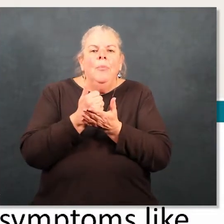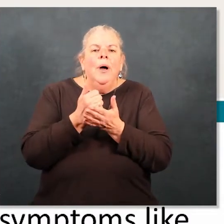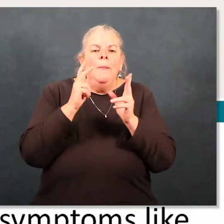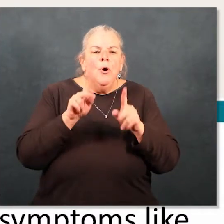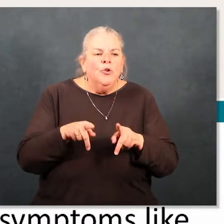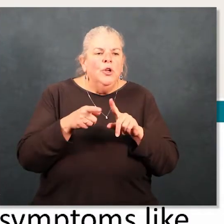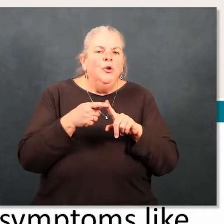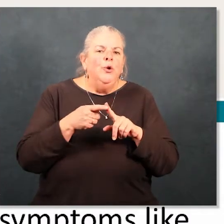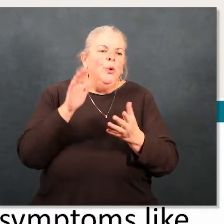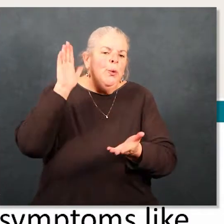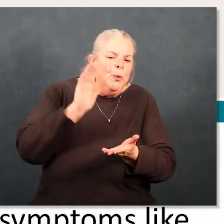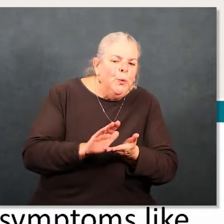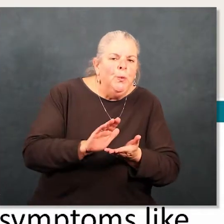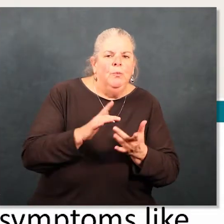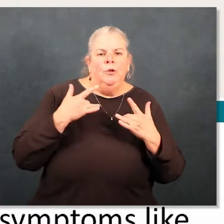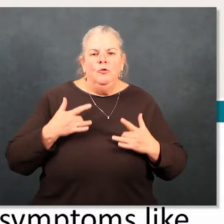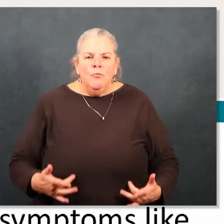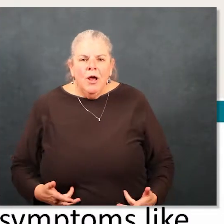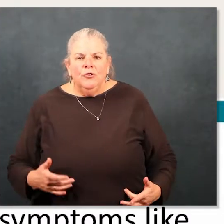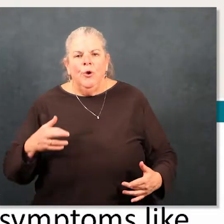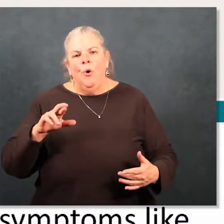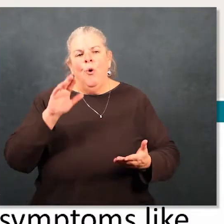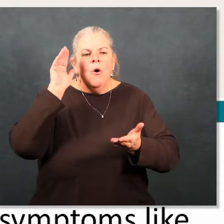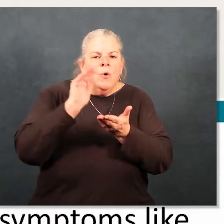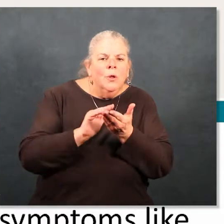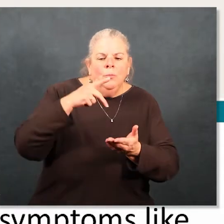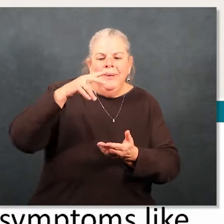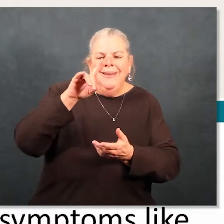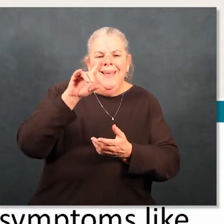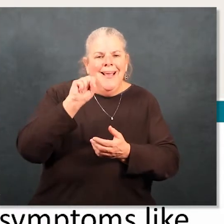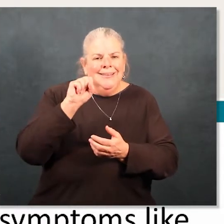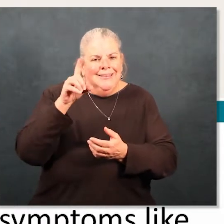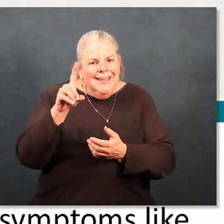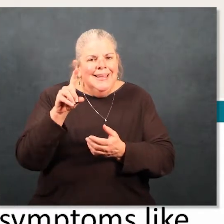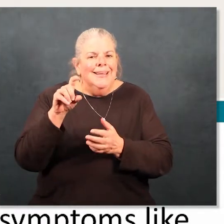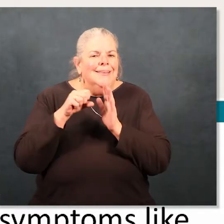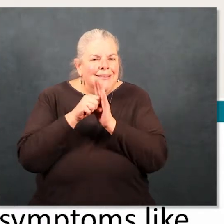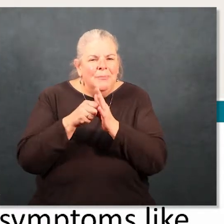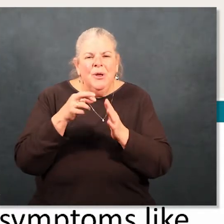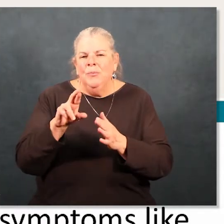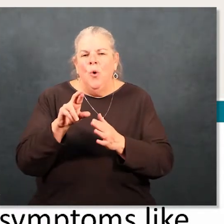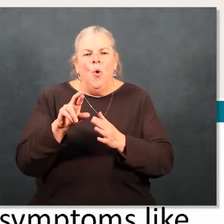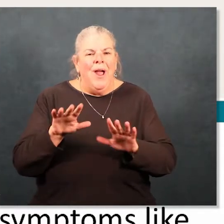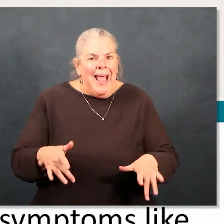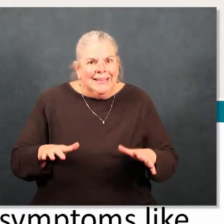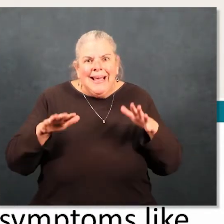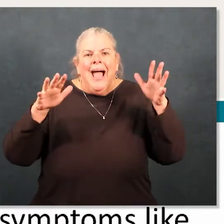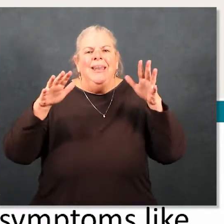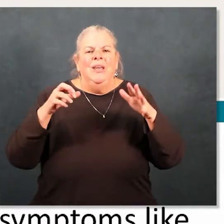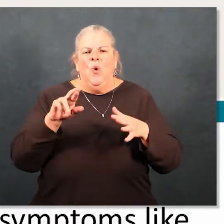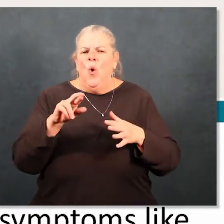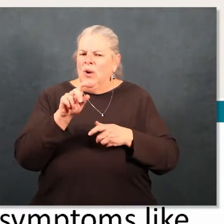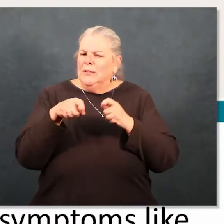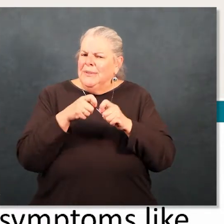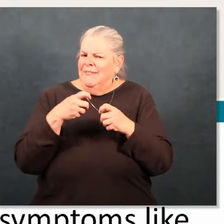or PTSD symptoms or anxiety or even certain phobias. You have here a